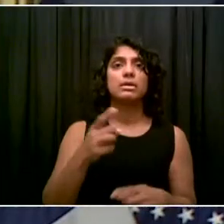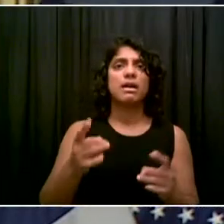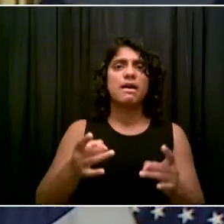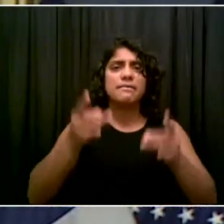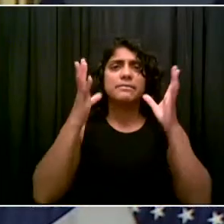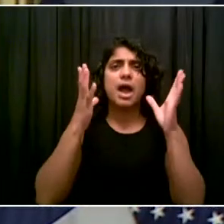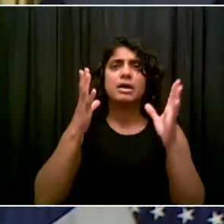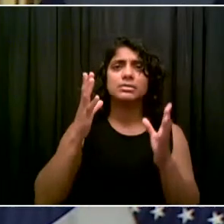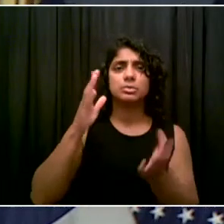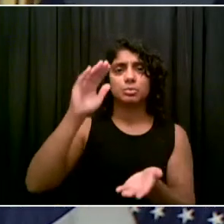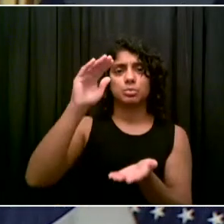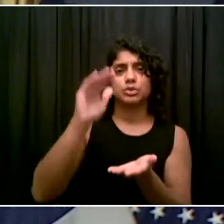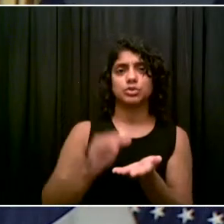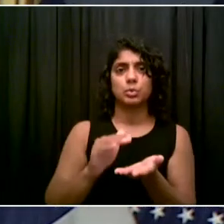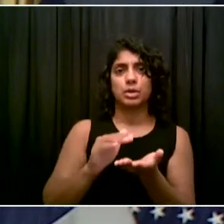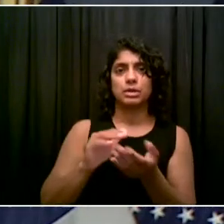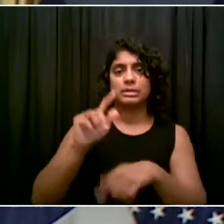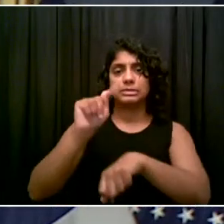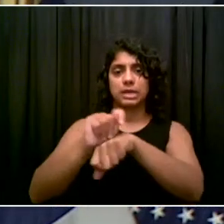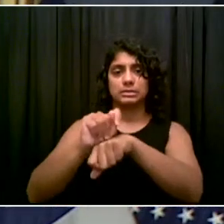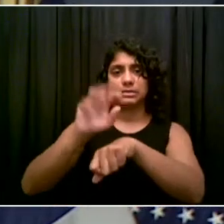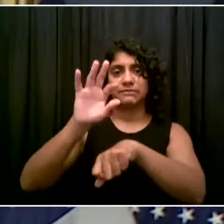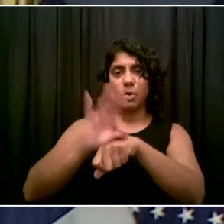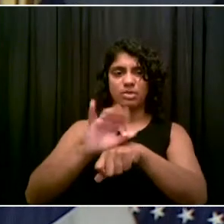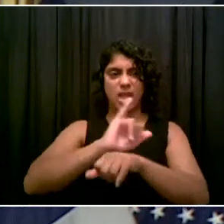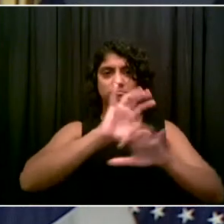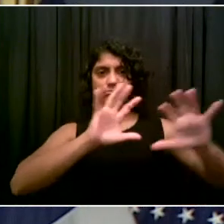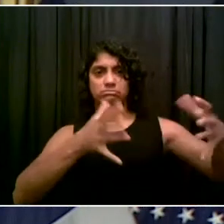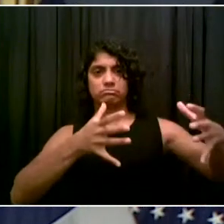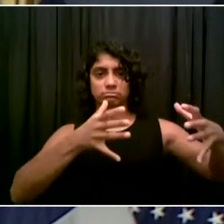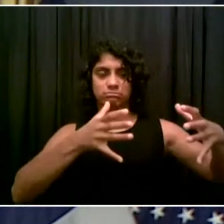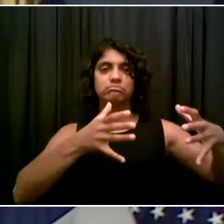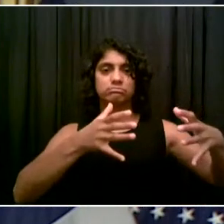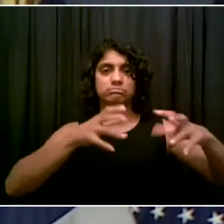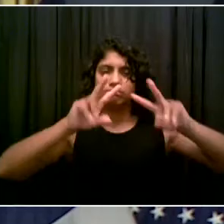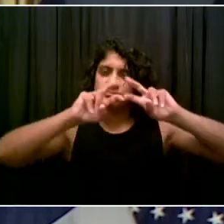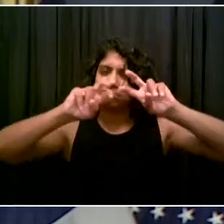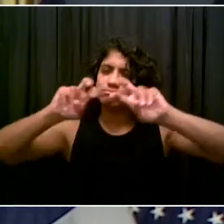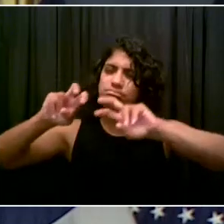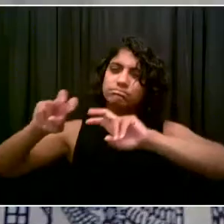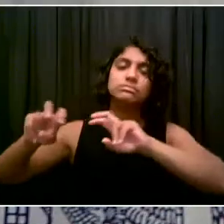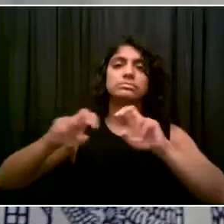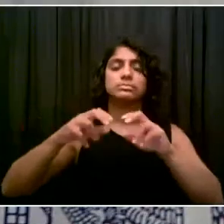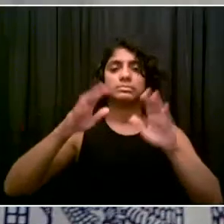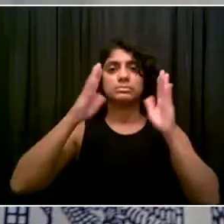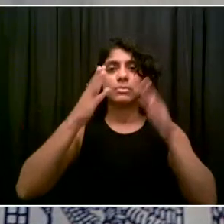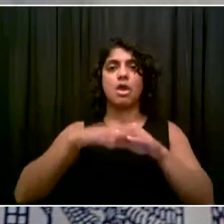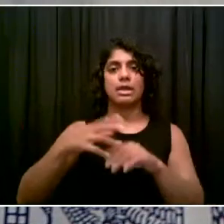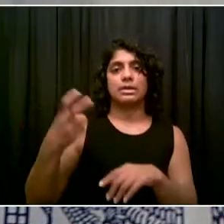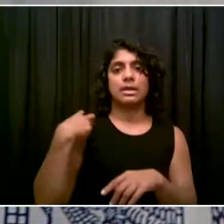OSMT F OTHSEE CASES, OTN ALL WERE DONE BY A BALANCE REDUCTION TASK FORCE AND GOING AFTER THE WORST OF THE WORST. THANK OUY.